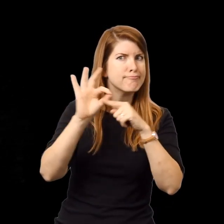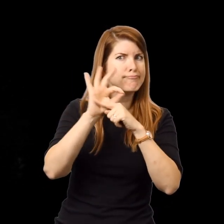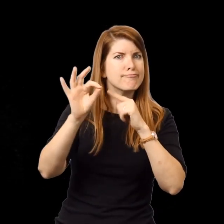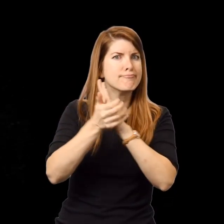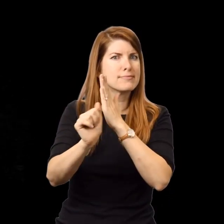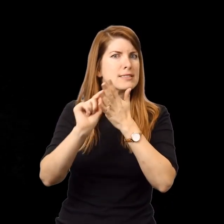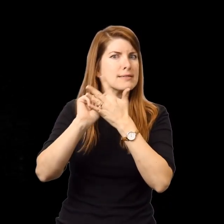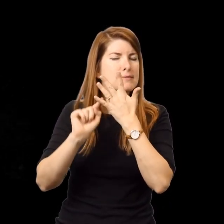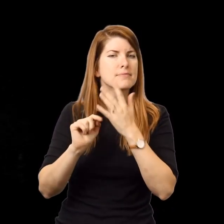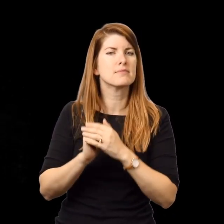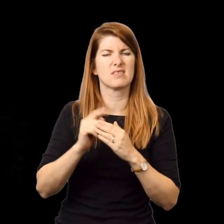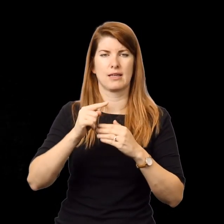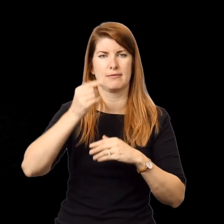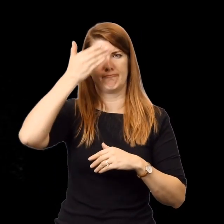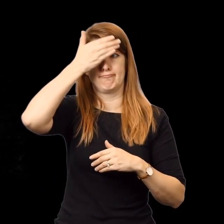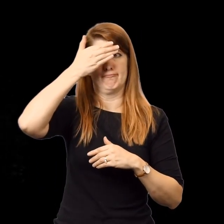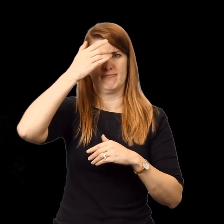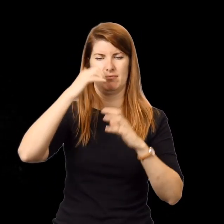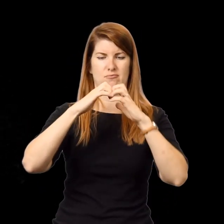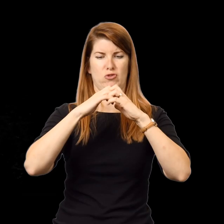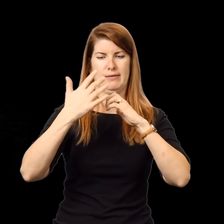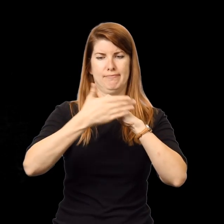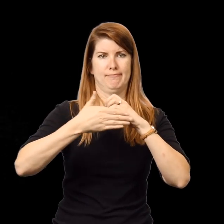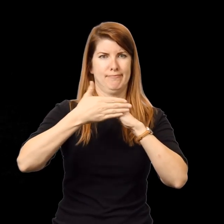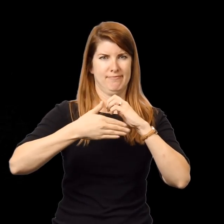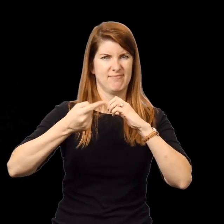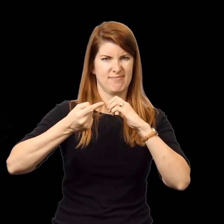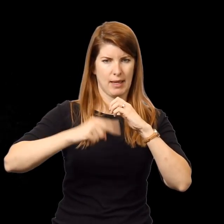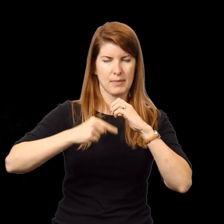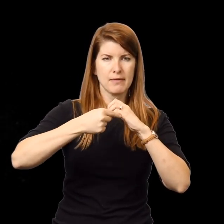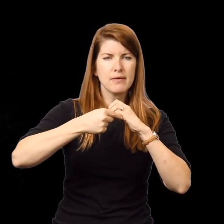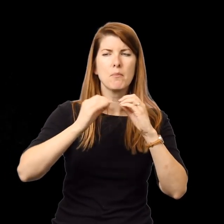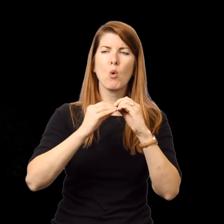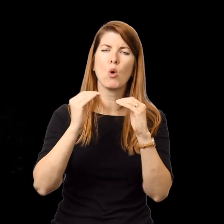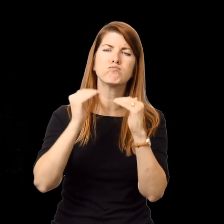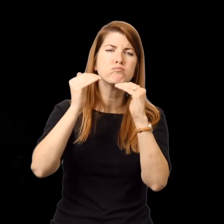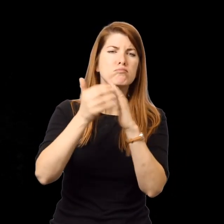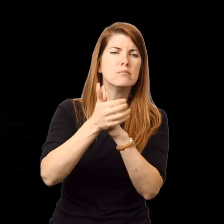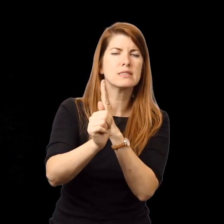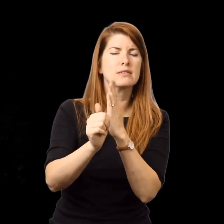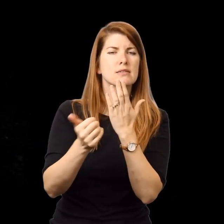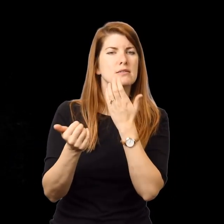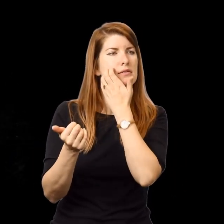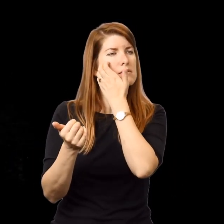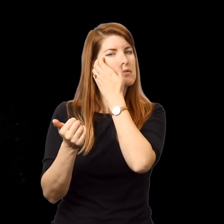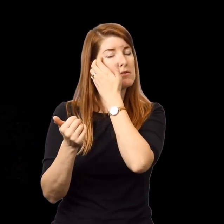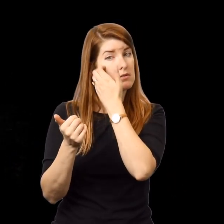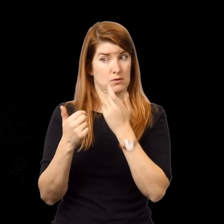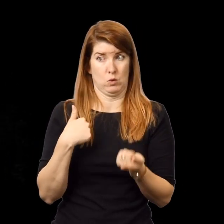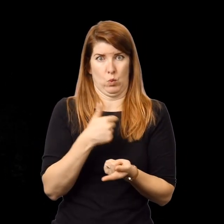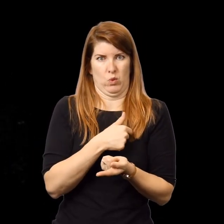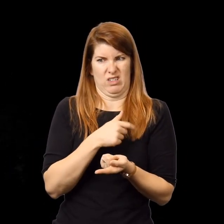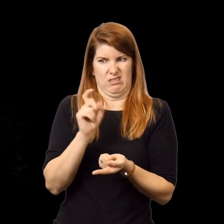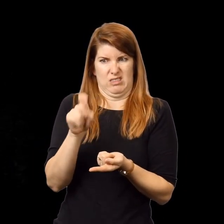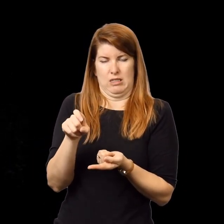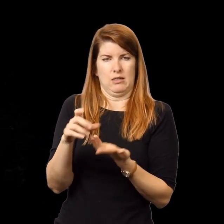So, executive function skills are here in the frontal lobe, an they are all the higher level skills that we need.